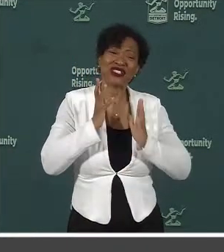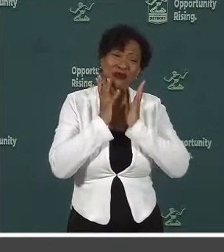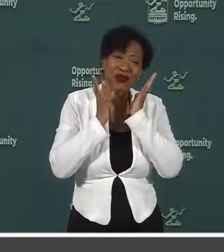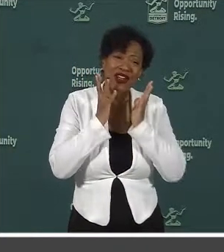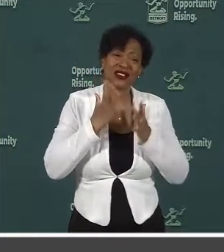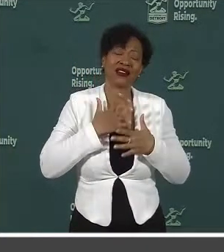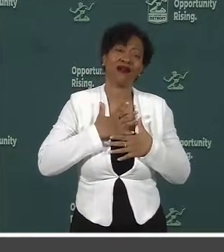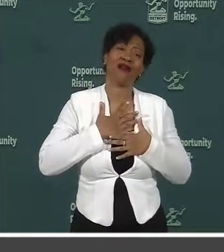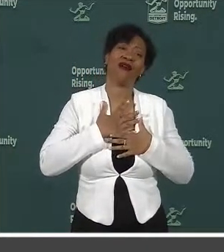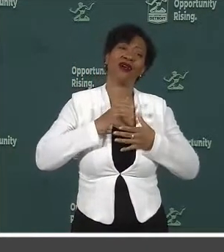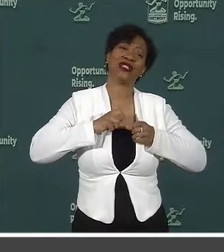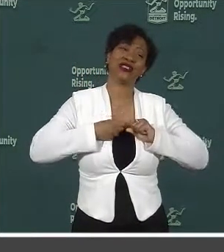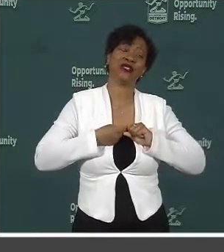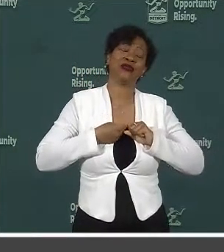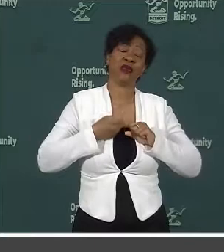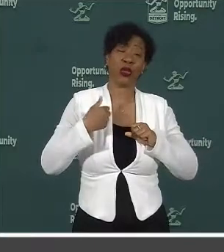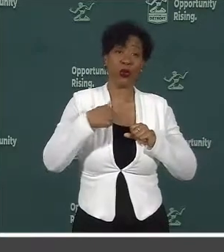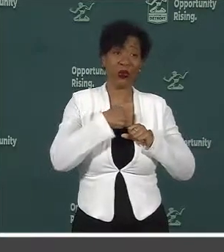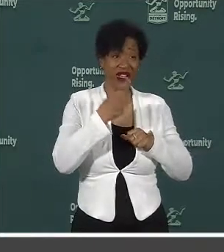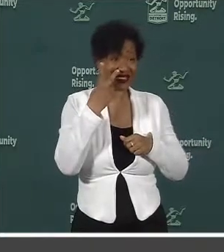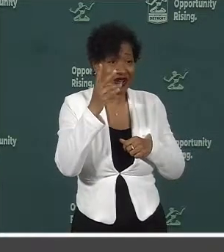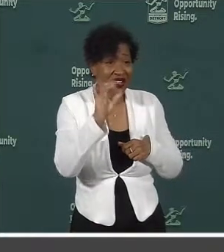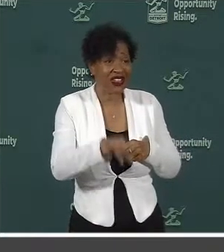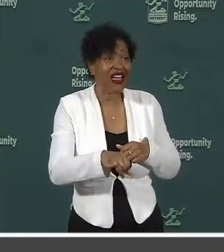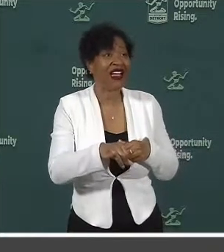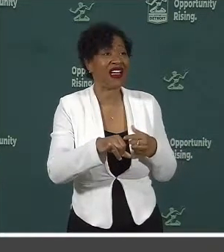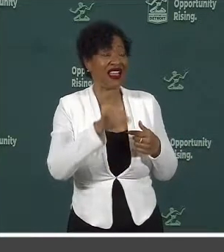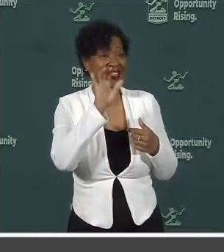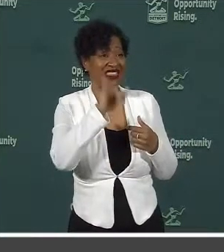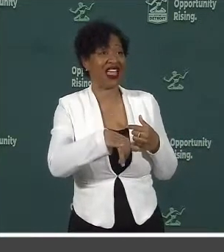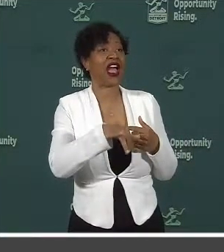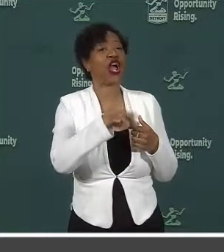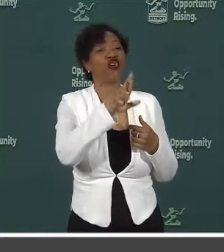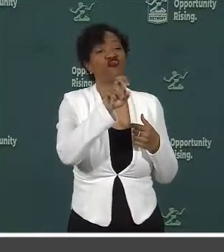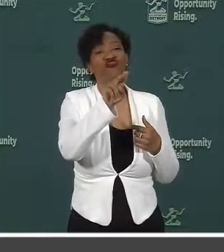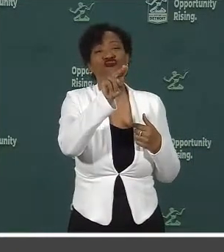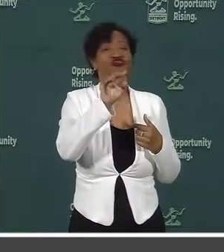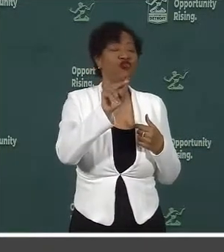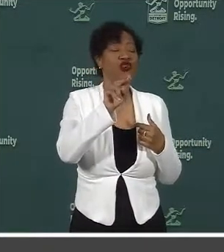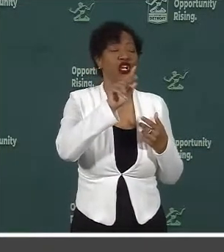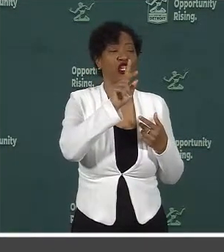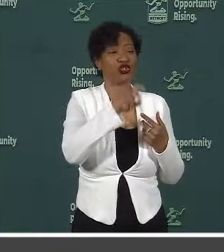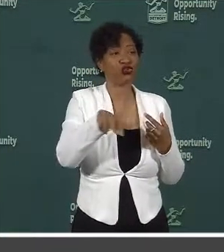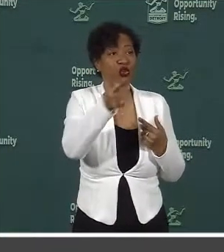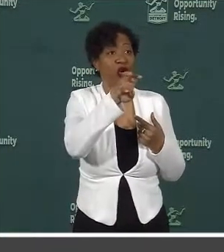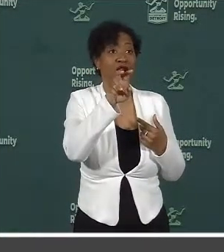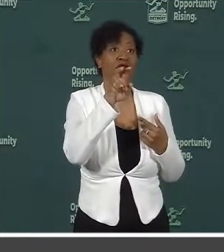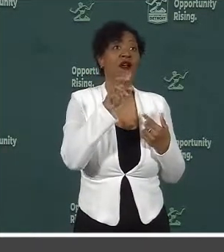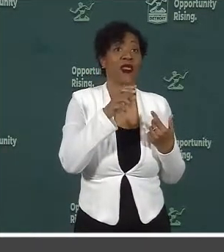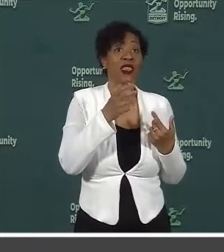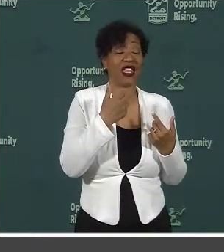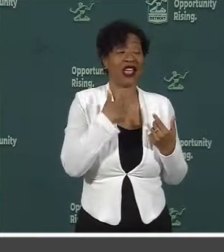AND LOOKED AT THIS BASICALLY THIS RUINED TOY THIS THIS NATIONAL AND INTERNATIONAL REPUTATION WAS 12 BUILDINGS THEY WERE THE ONES IT GOT IN